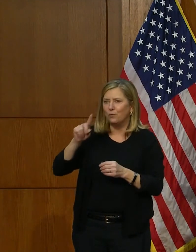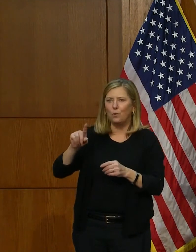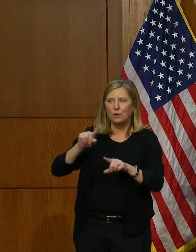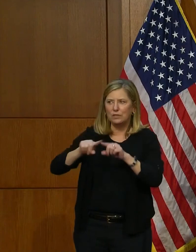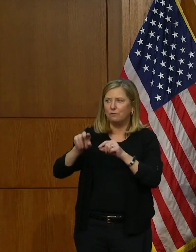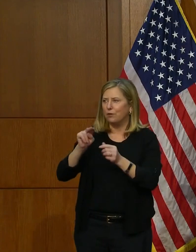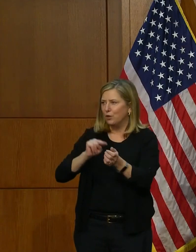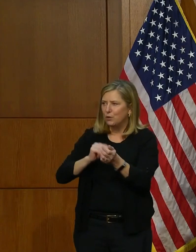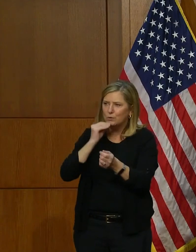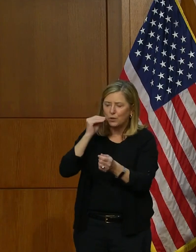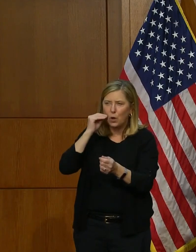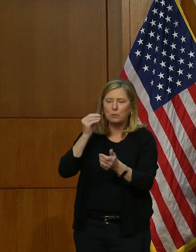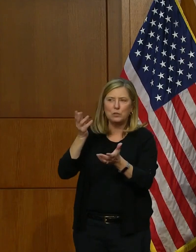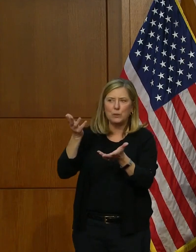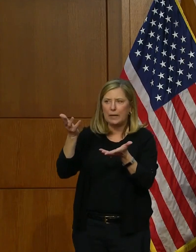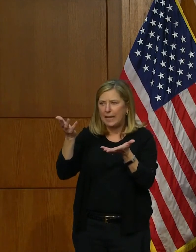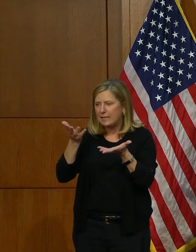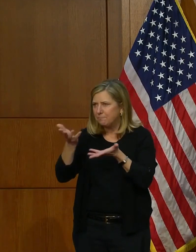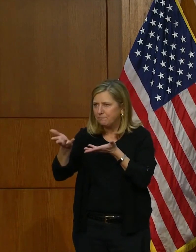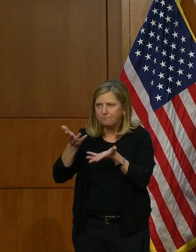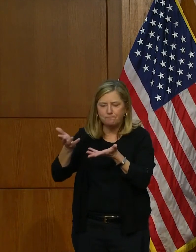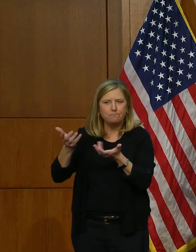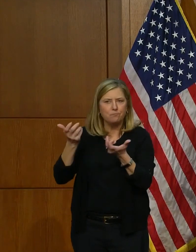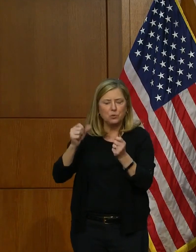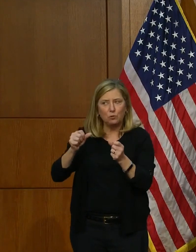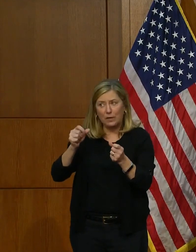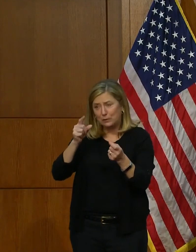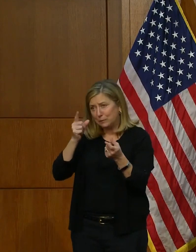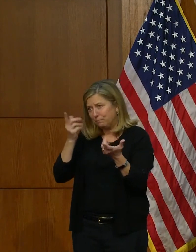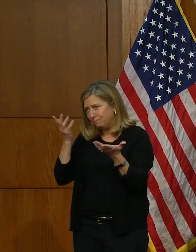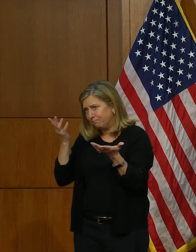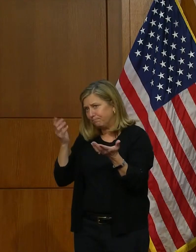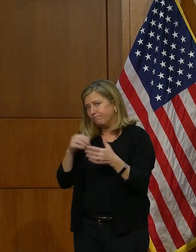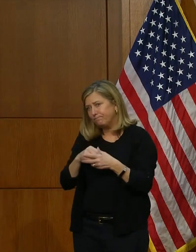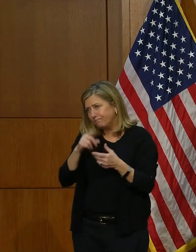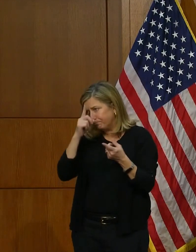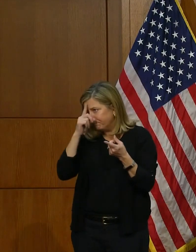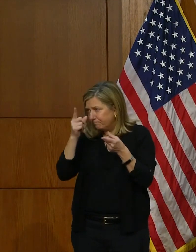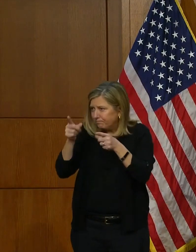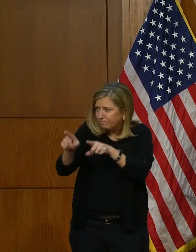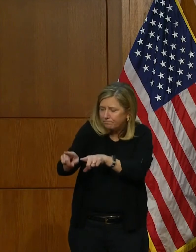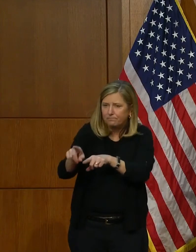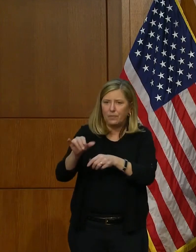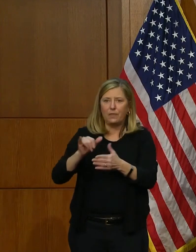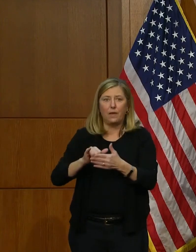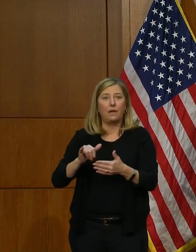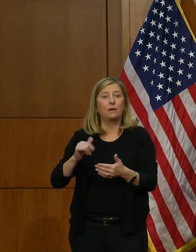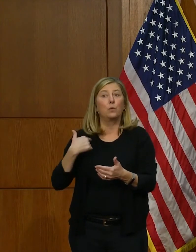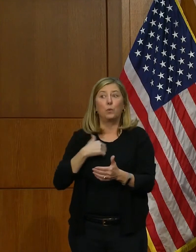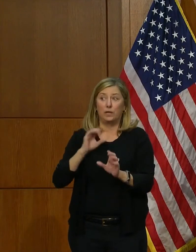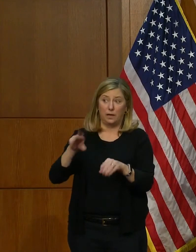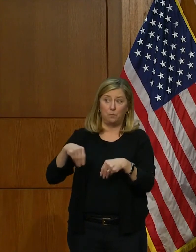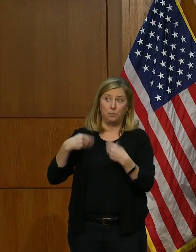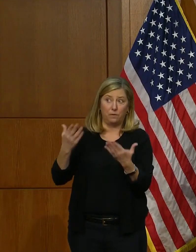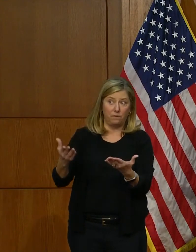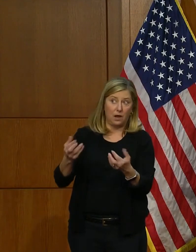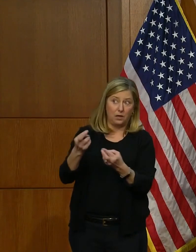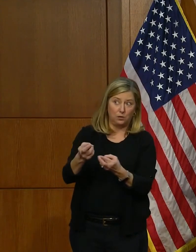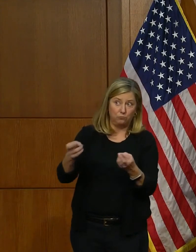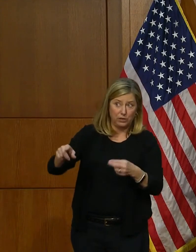ADMINISTRATIONS AND MANAGEMENT OF NURSING HOMES TO SEE IF WE